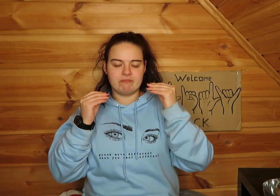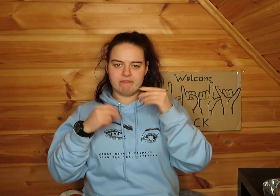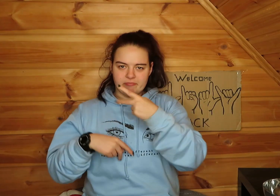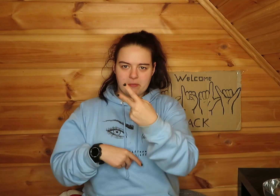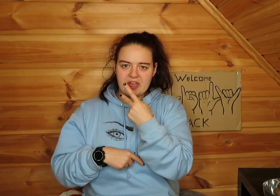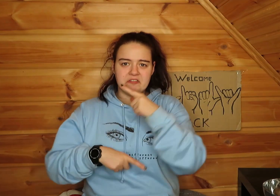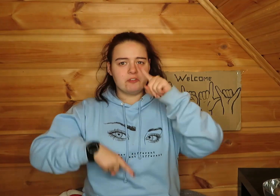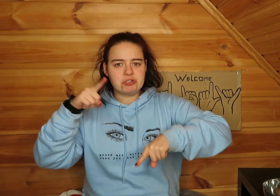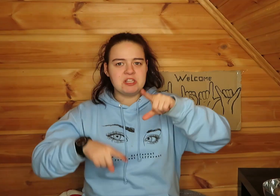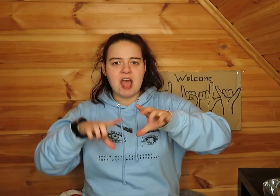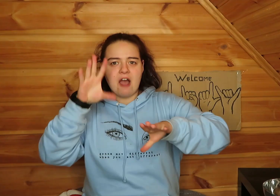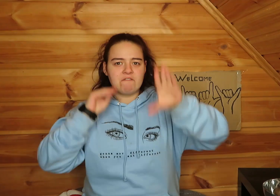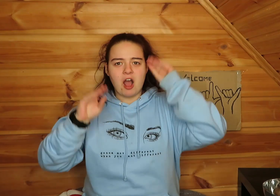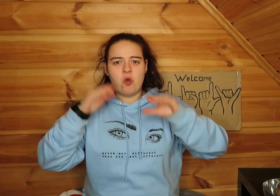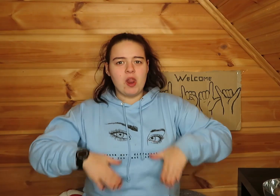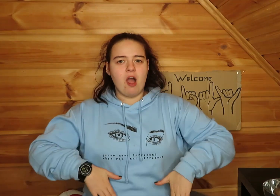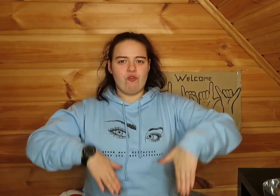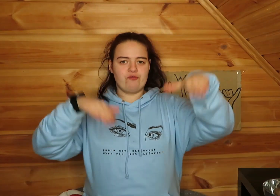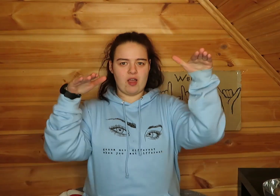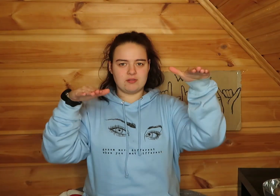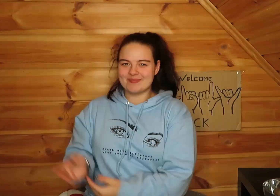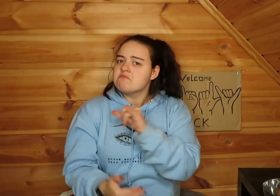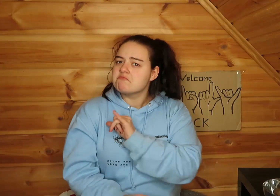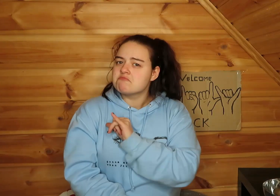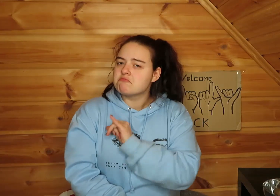This means our upbringing and experiences are quite different. Interesting.